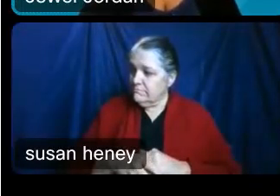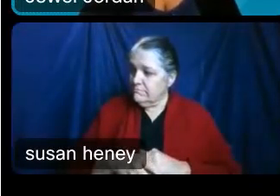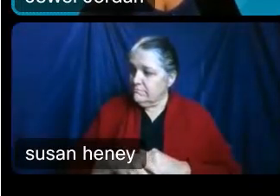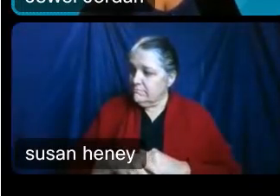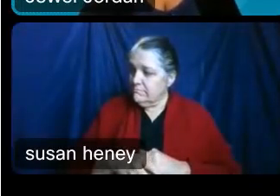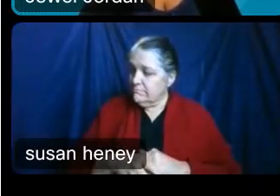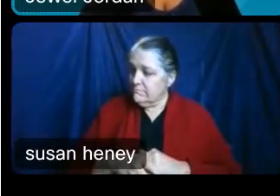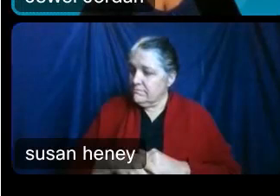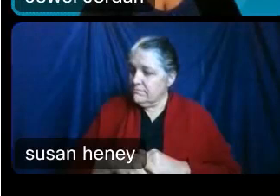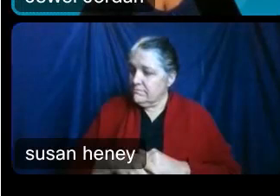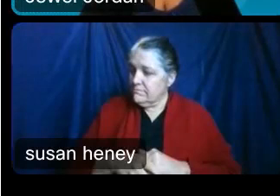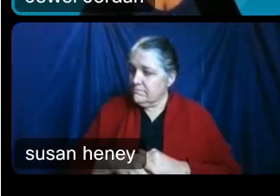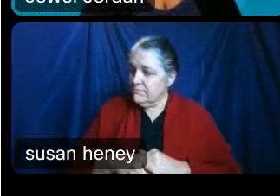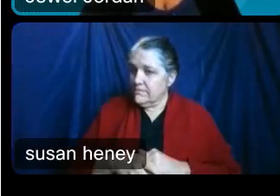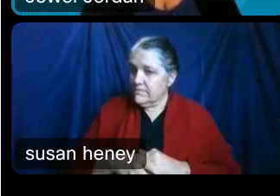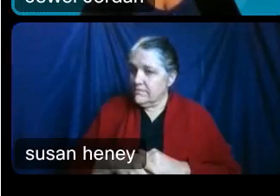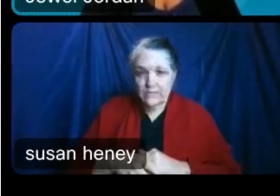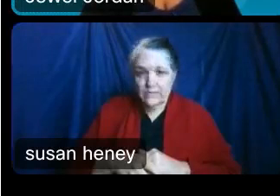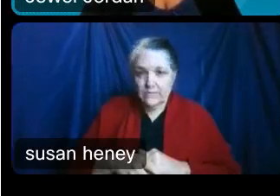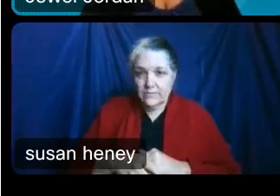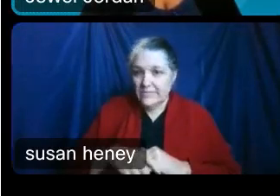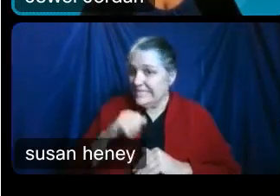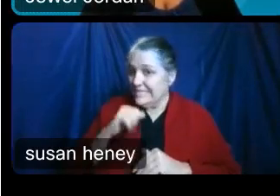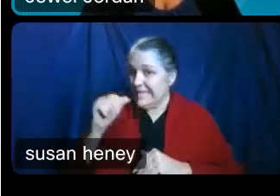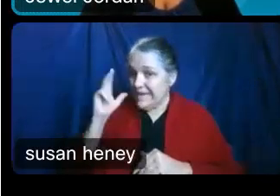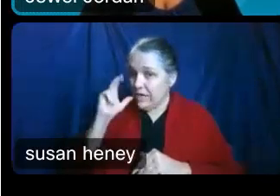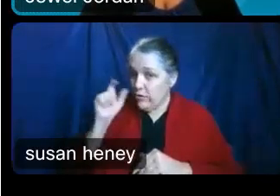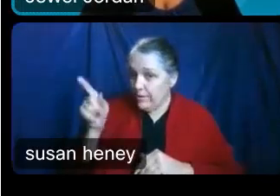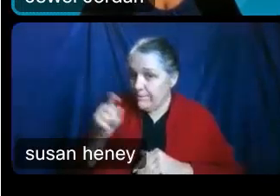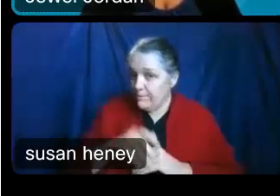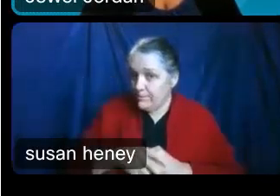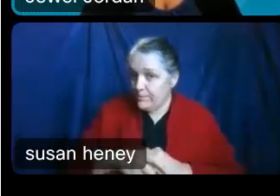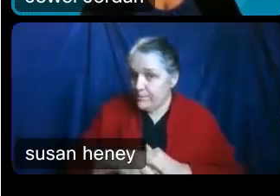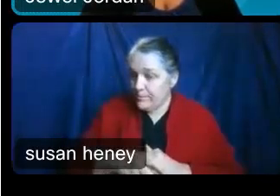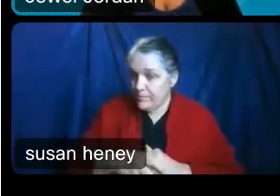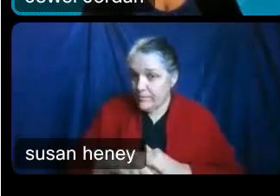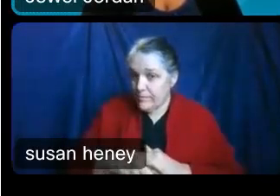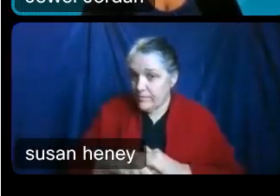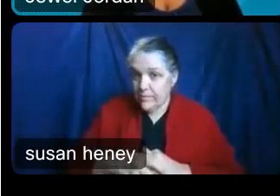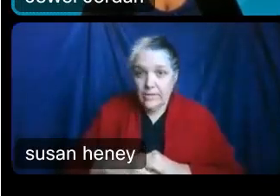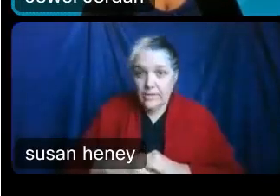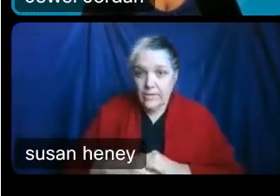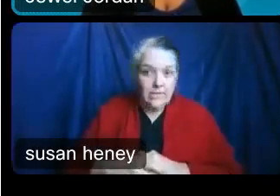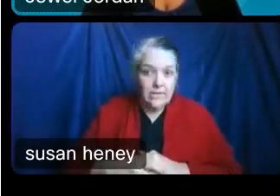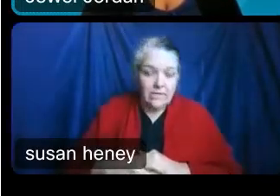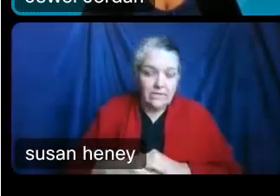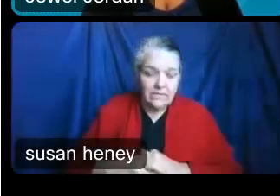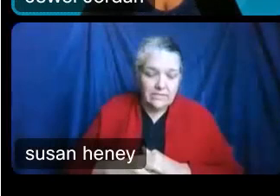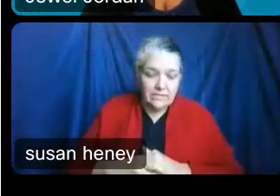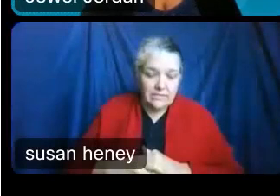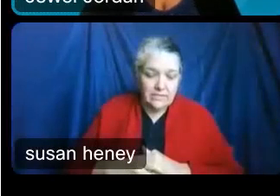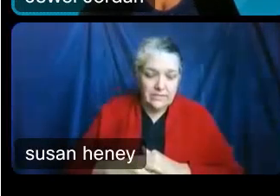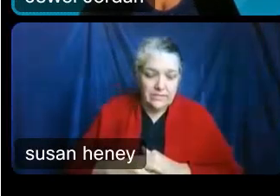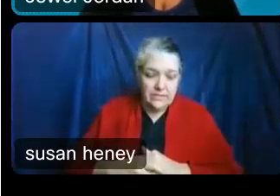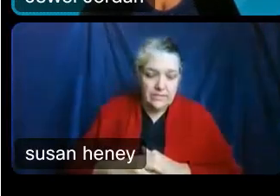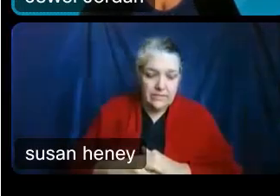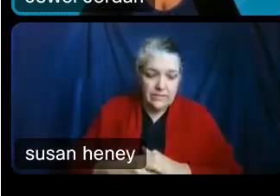you're speaking, we're not able to hear you. I would try to unmute on your end. In the